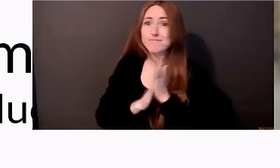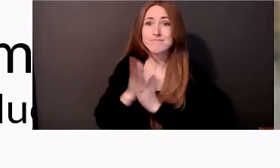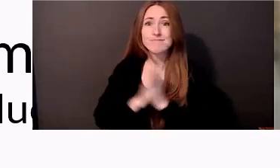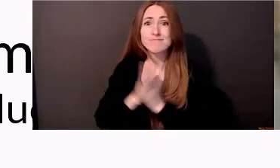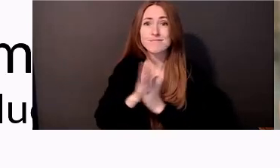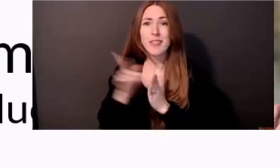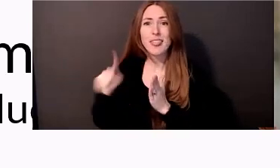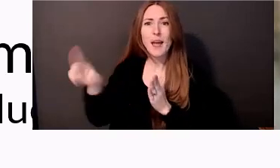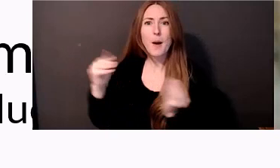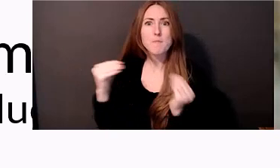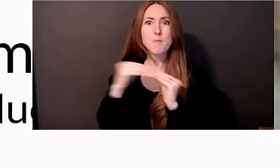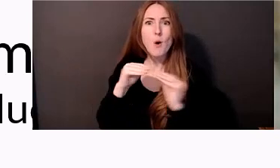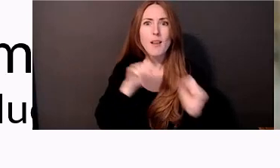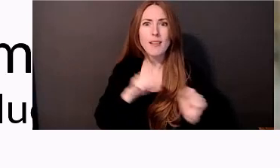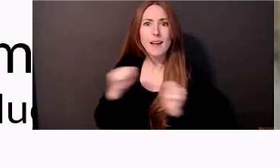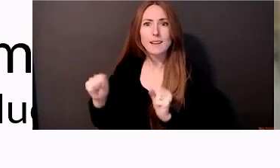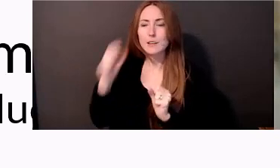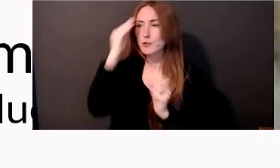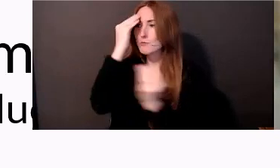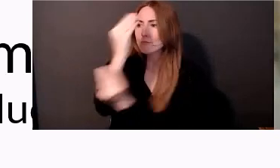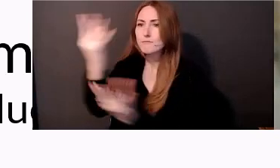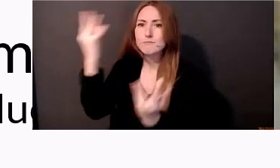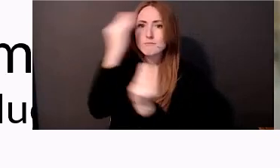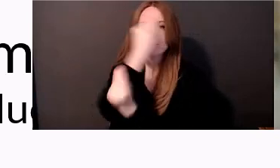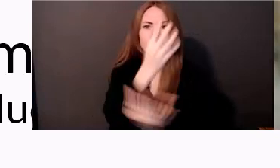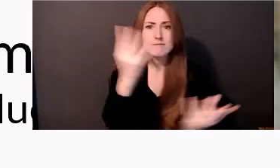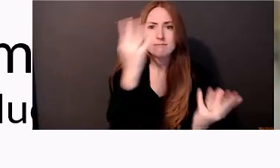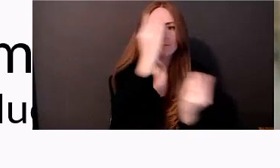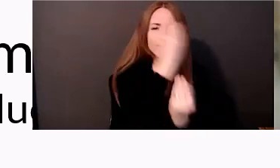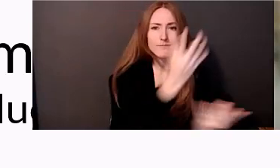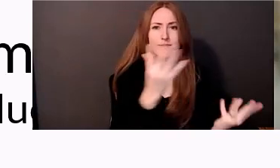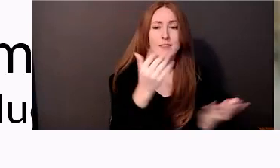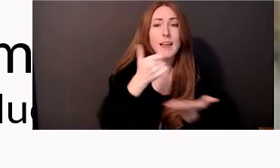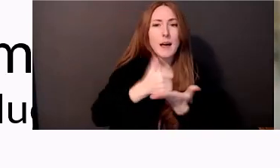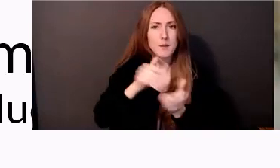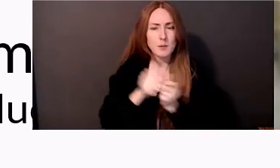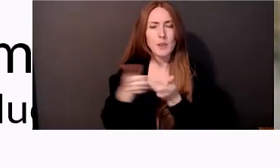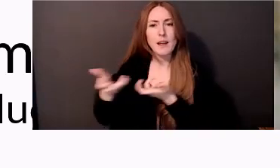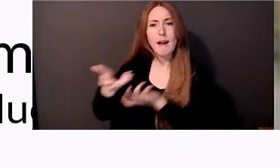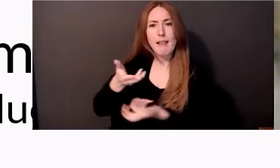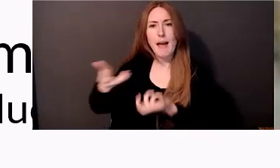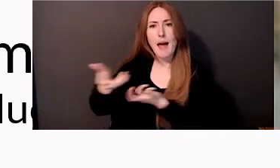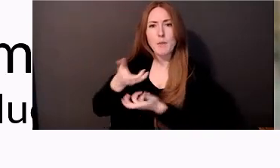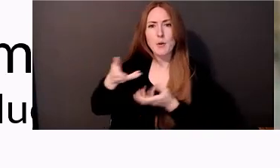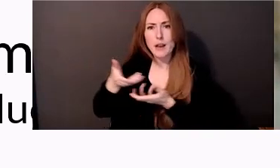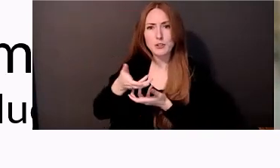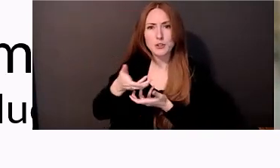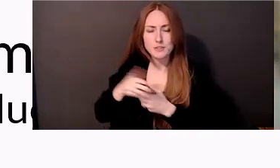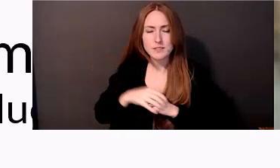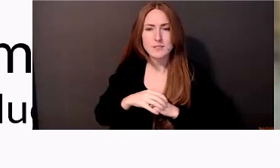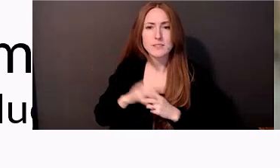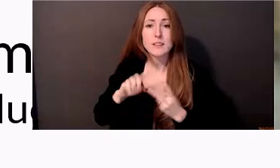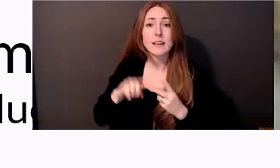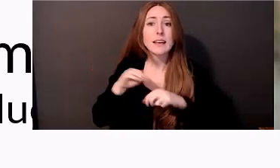Helps with collaborations. Influencer marketing, is there someone that you're working with that happens